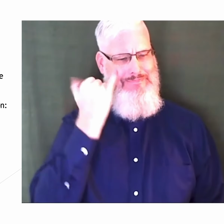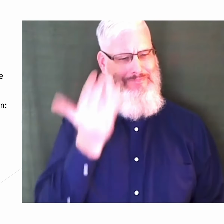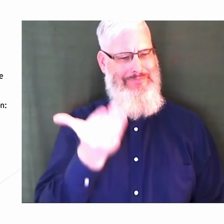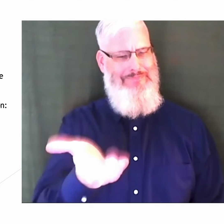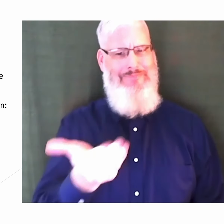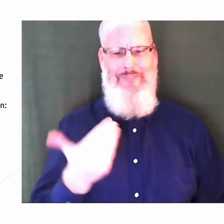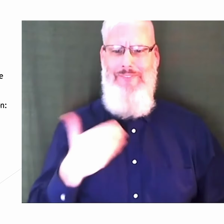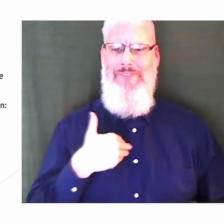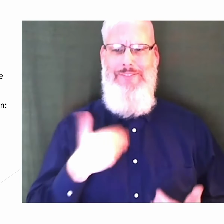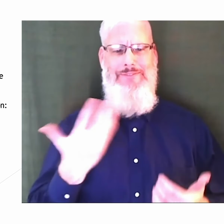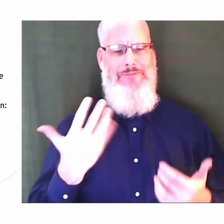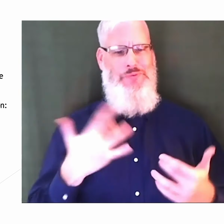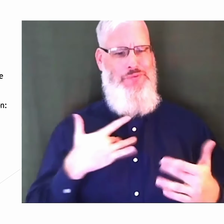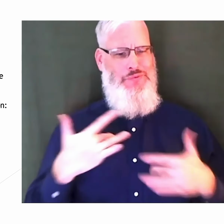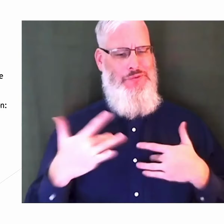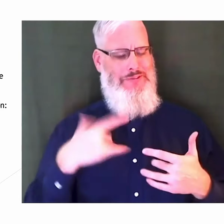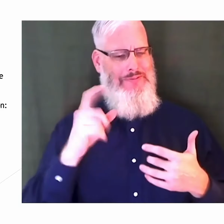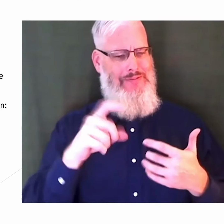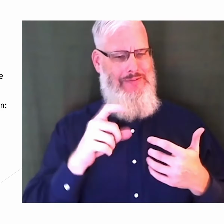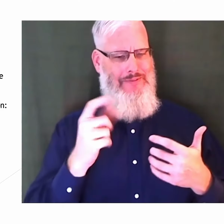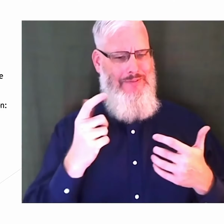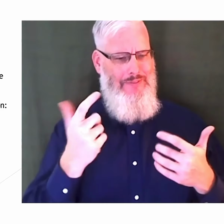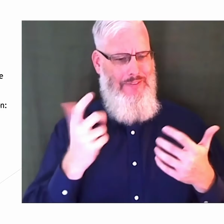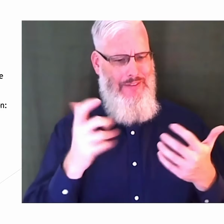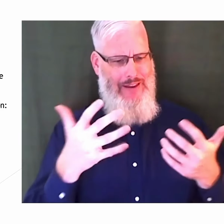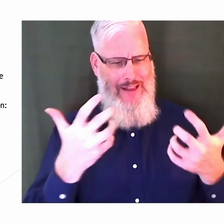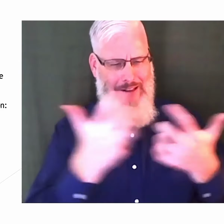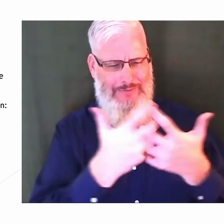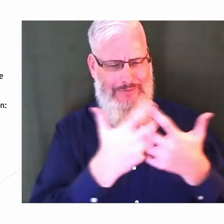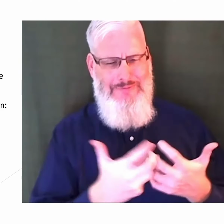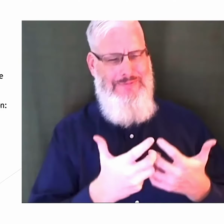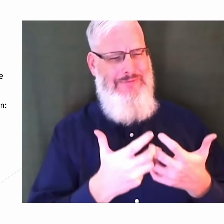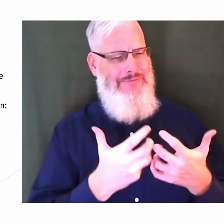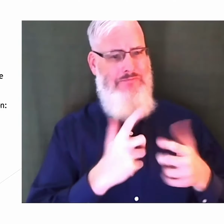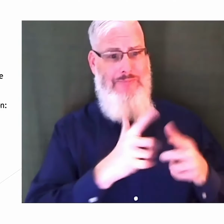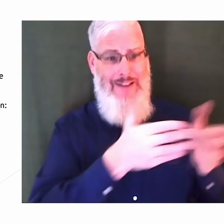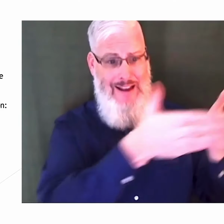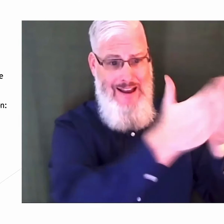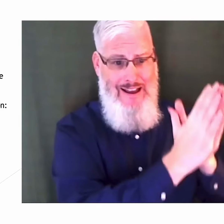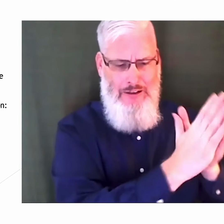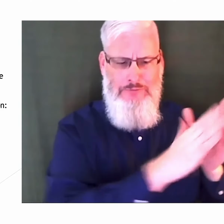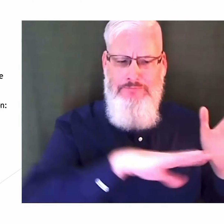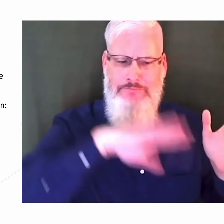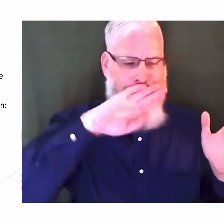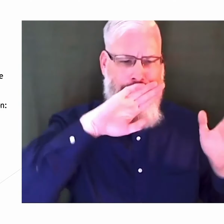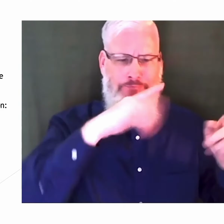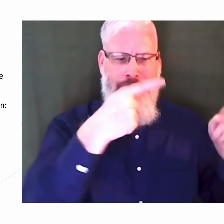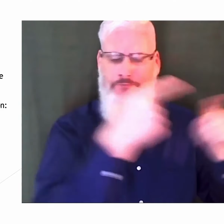If you have a problem with an accommodation request or accessibility concern, here are some contacts